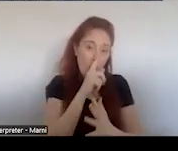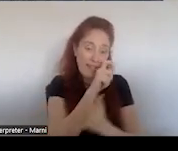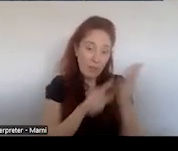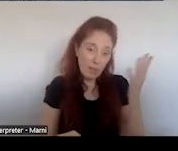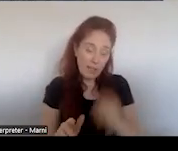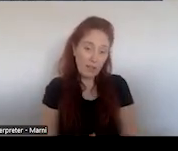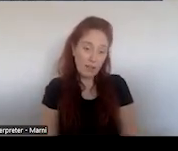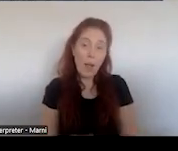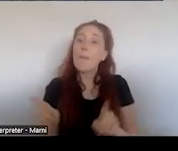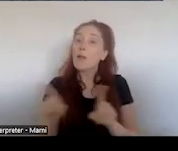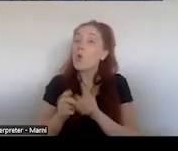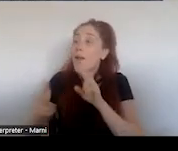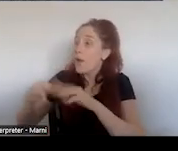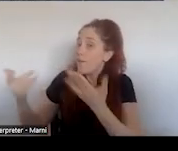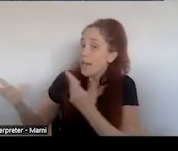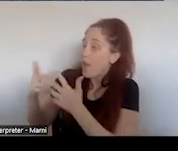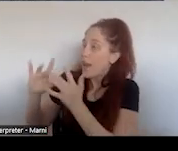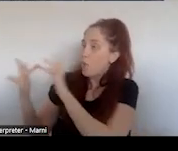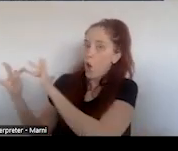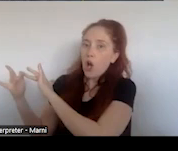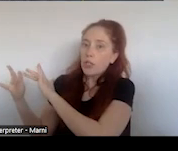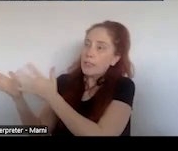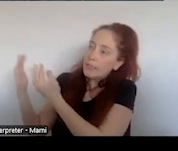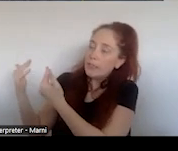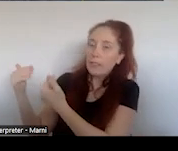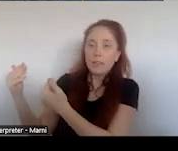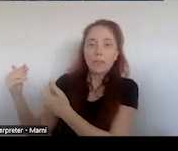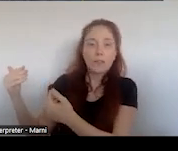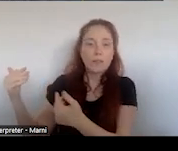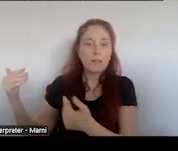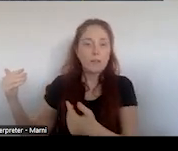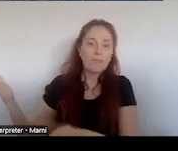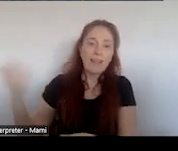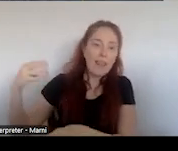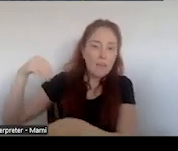networks and our connections to communicate the opportunities to our practitioners,